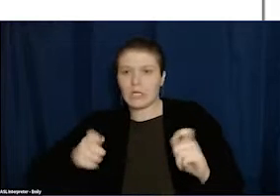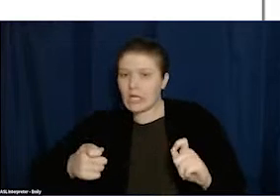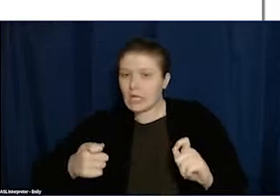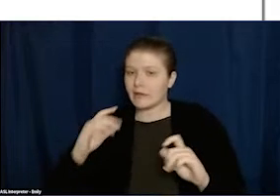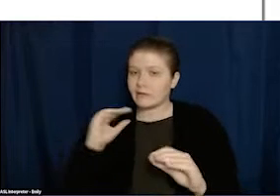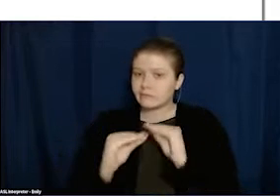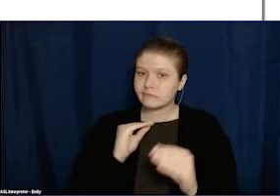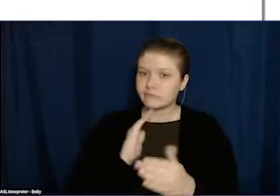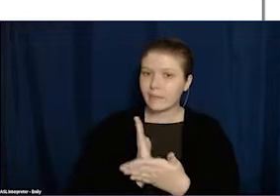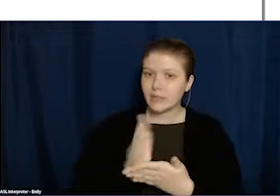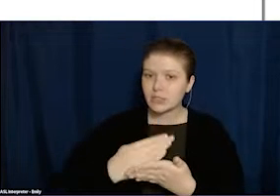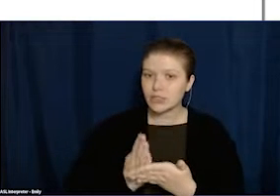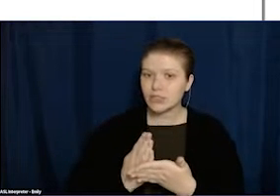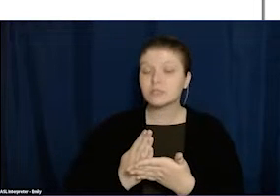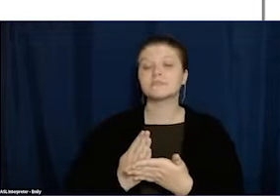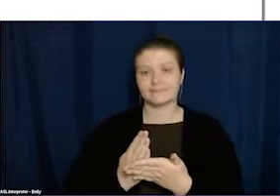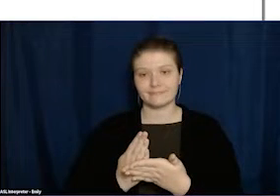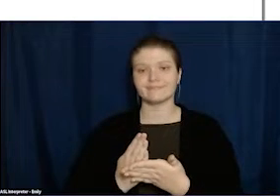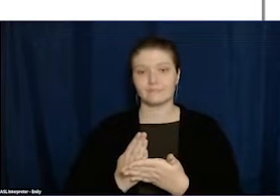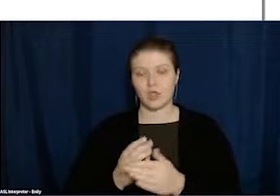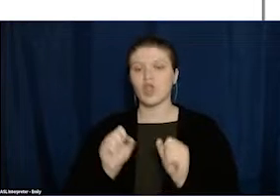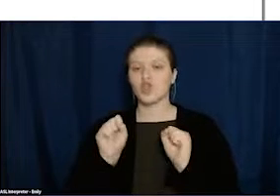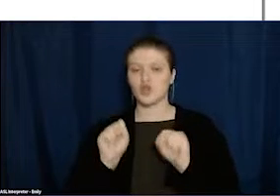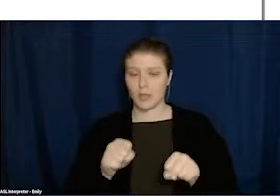you can only do those in the system that you submitted the proposal in.